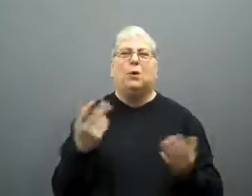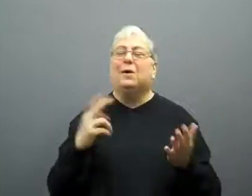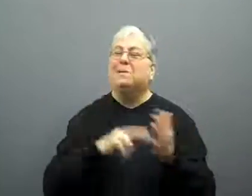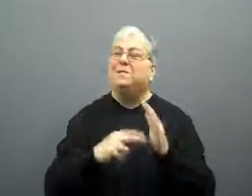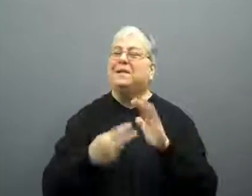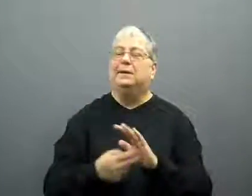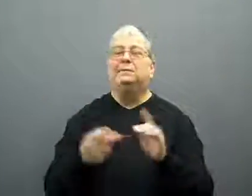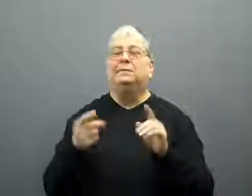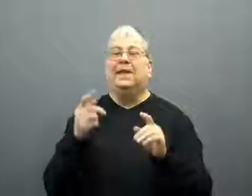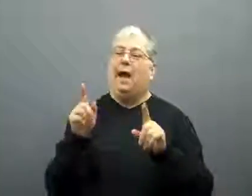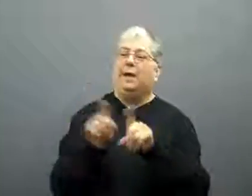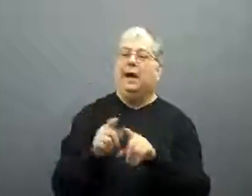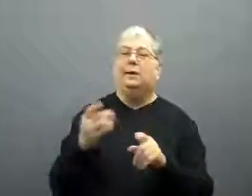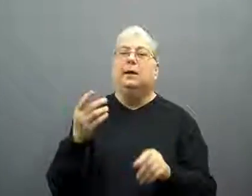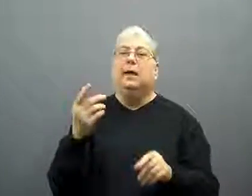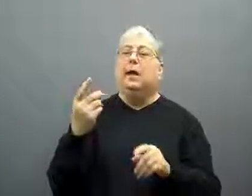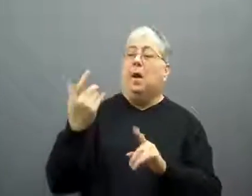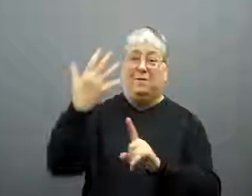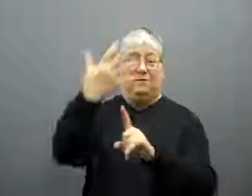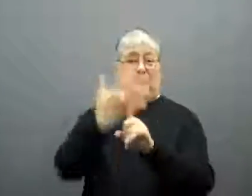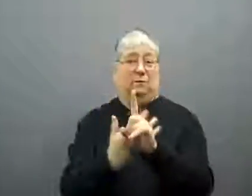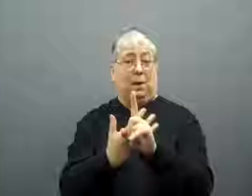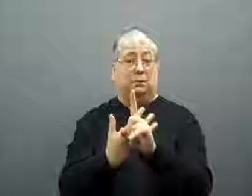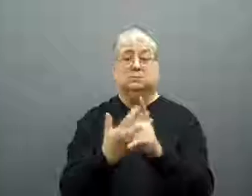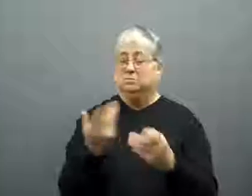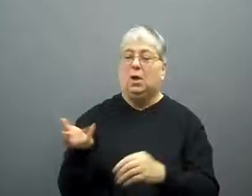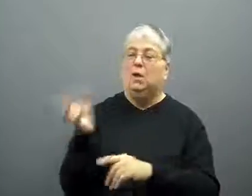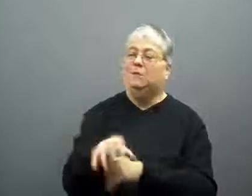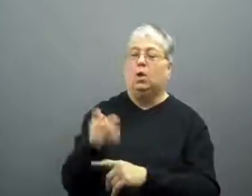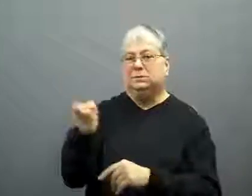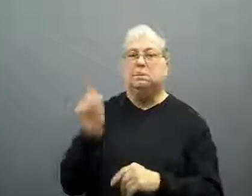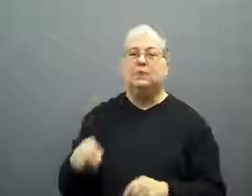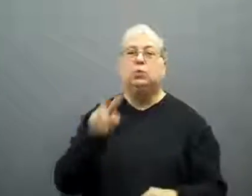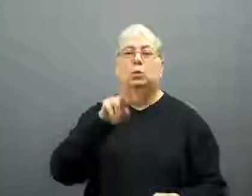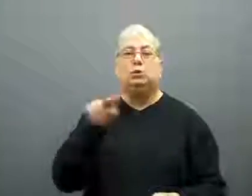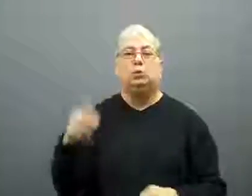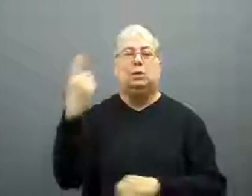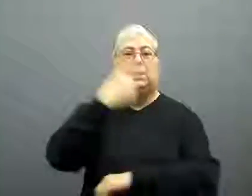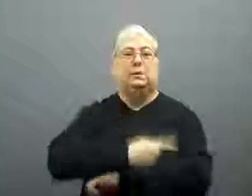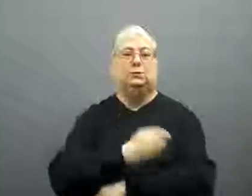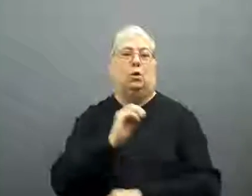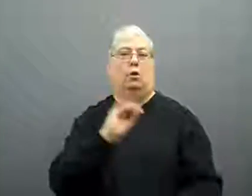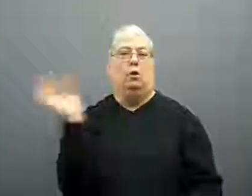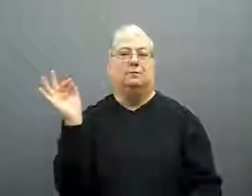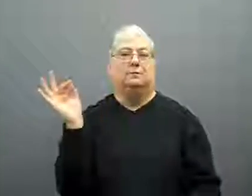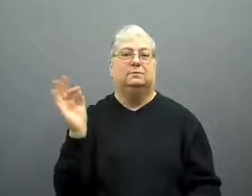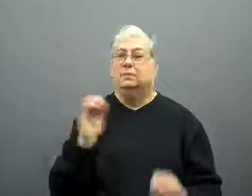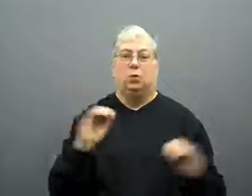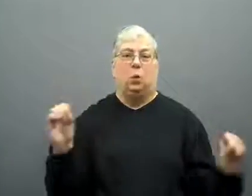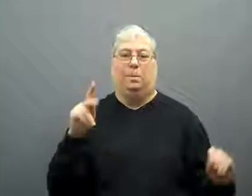It means employees would take 22 unpaid days off in five months.